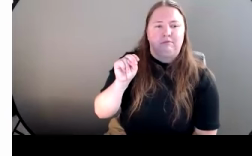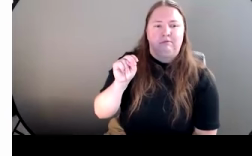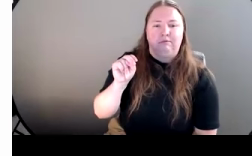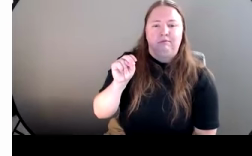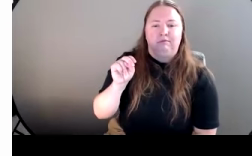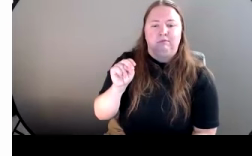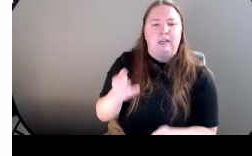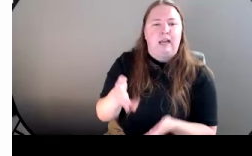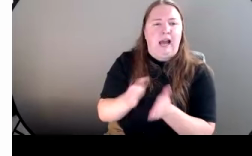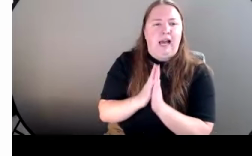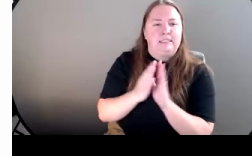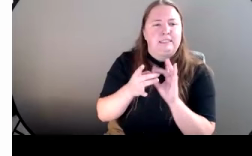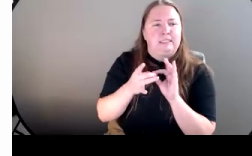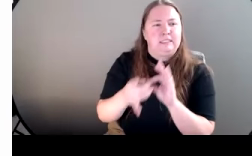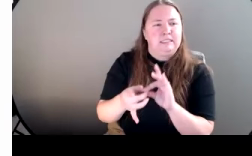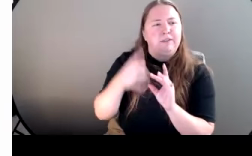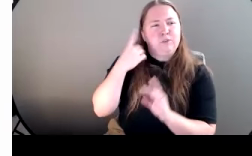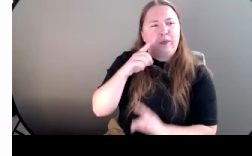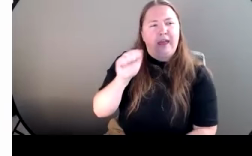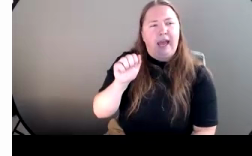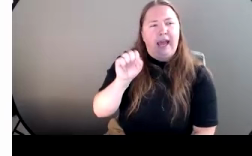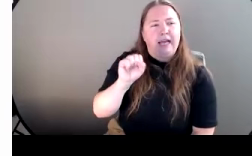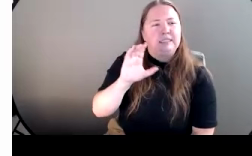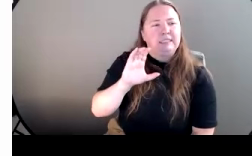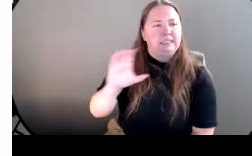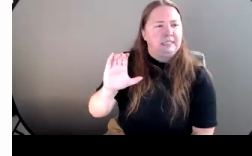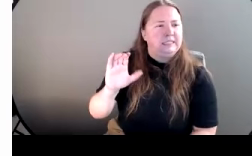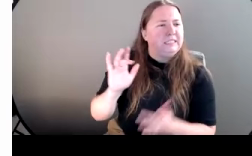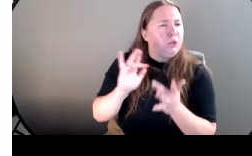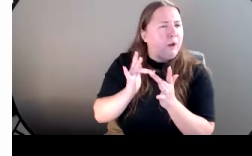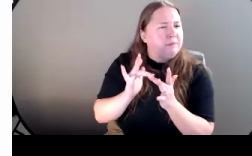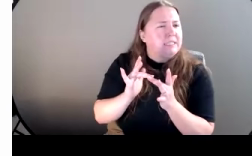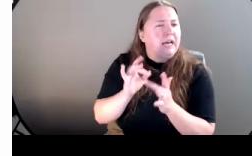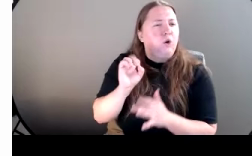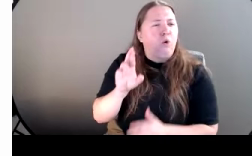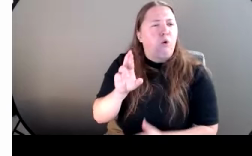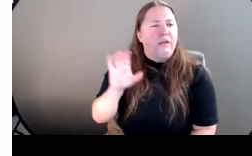on the ASCCC website or on Canvas Commons just,